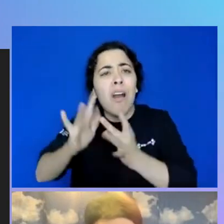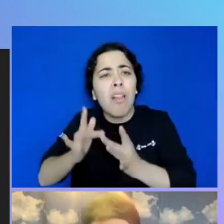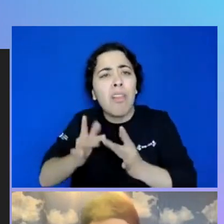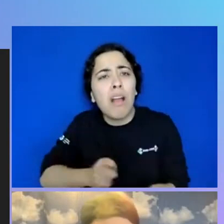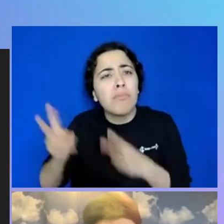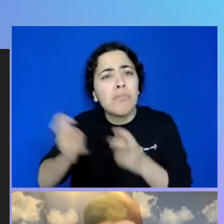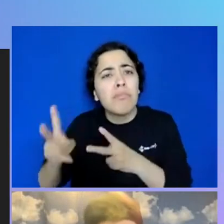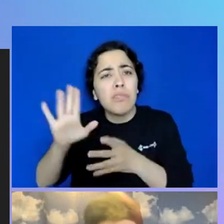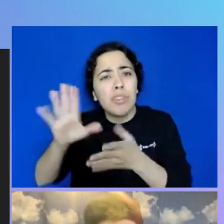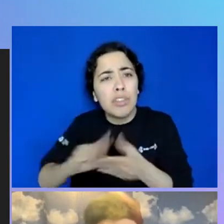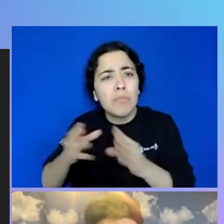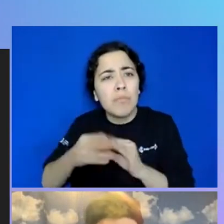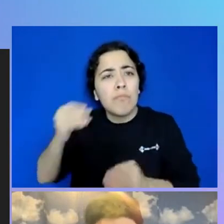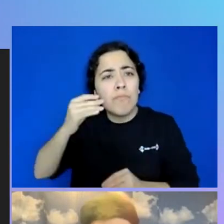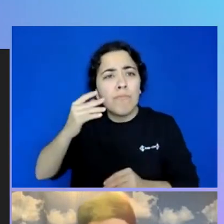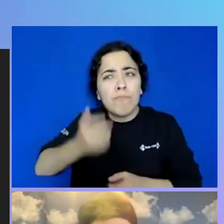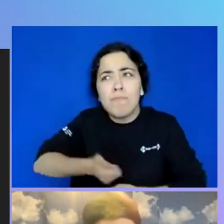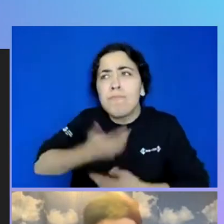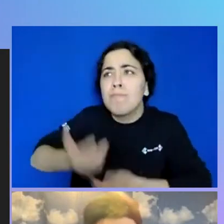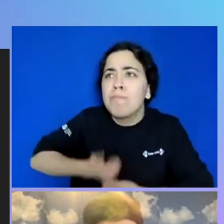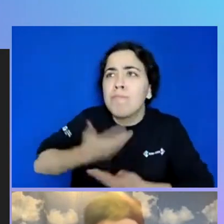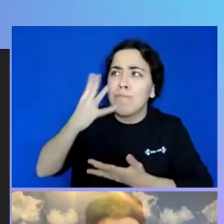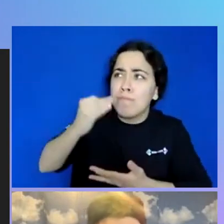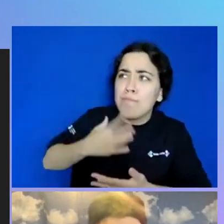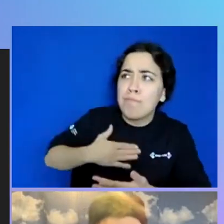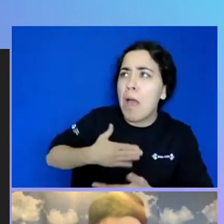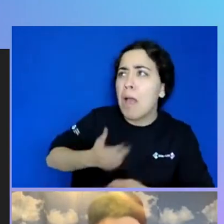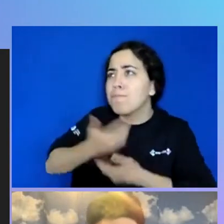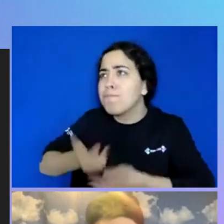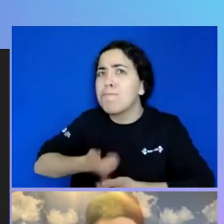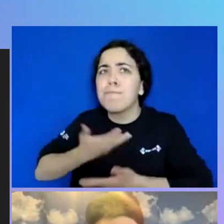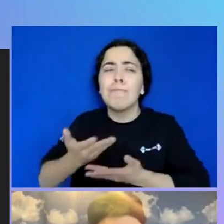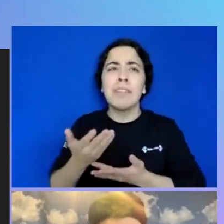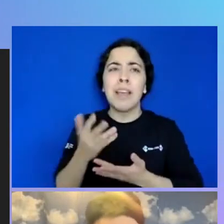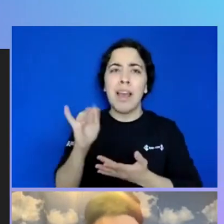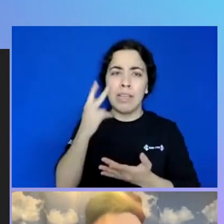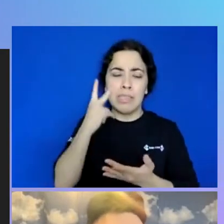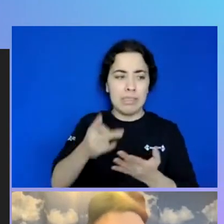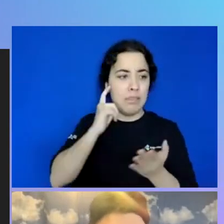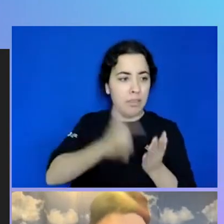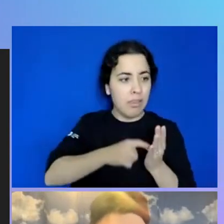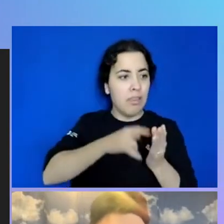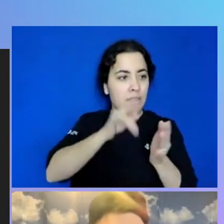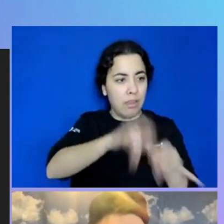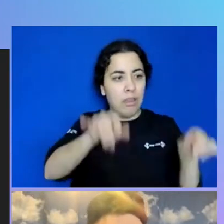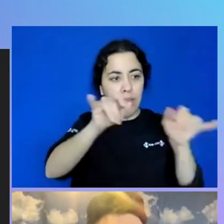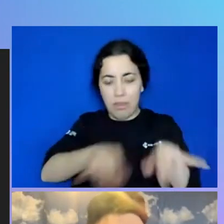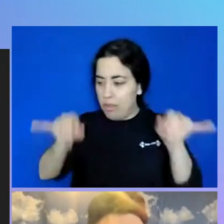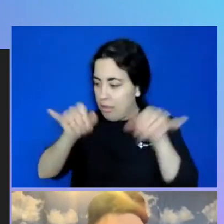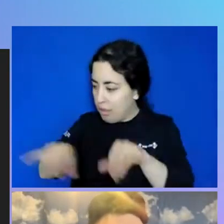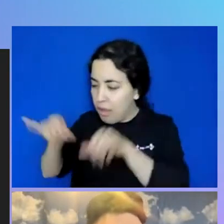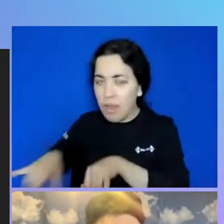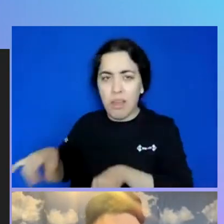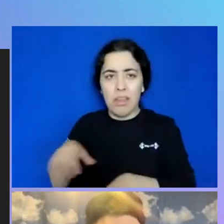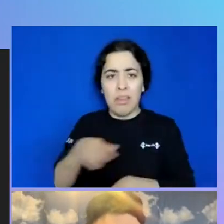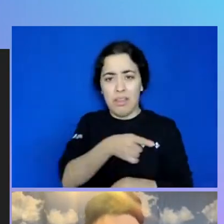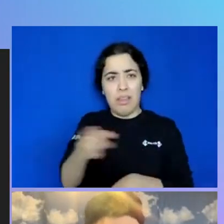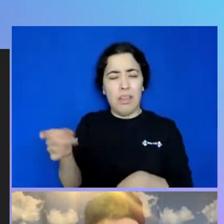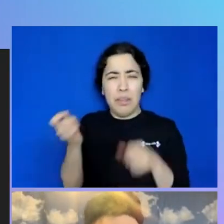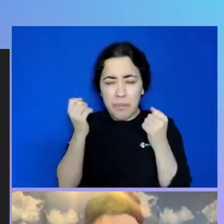, uh, and telling their stories. And I start to see this pattern emerging of there's just not many people that I know that